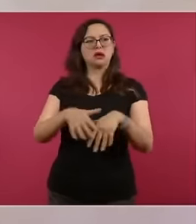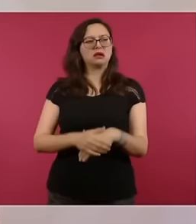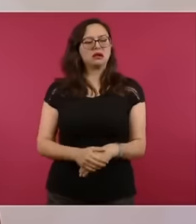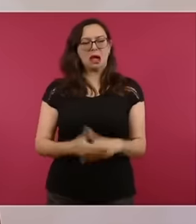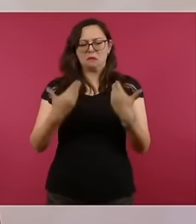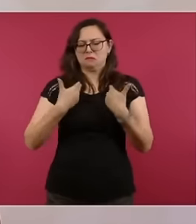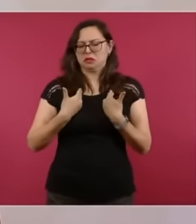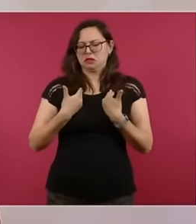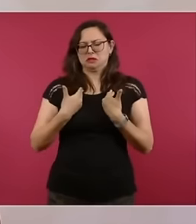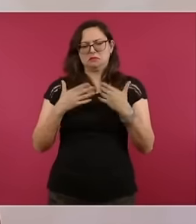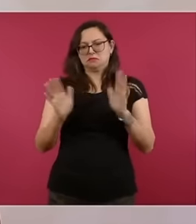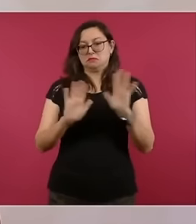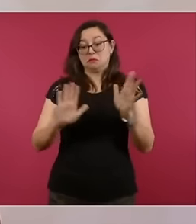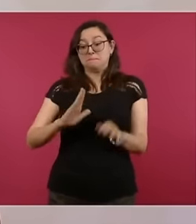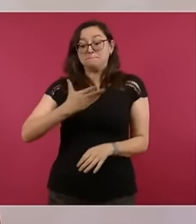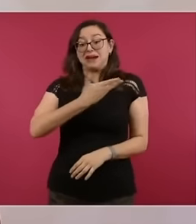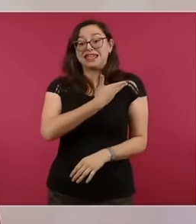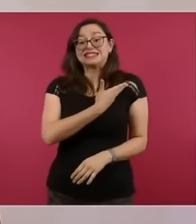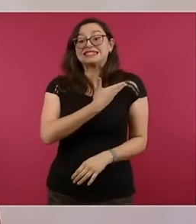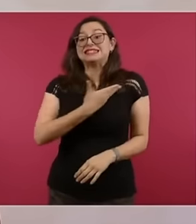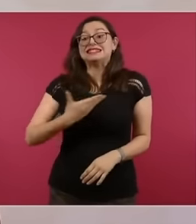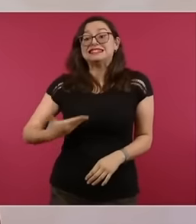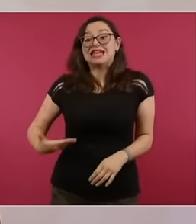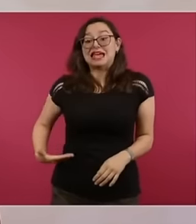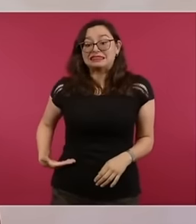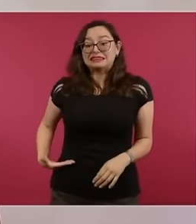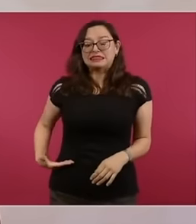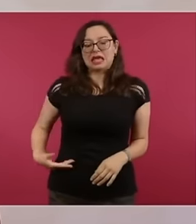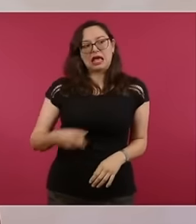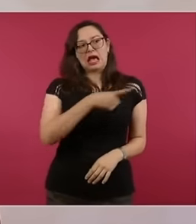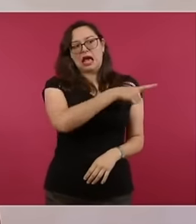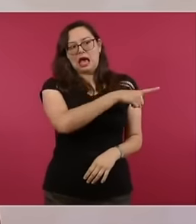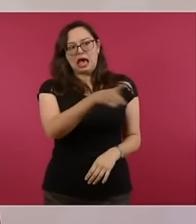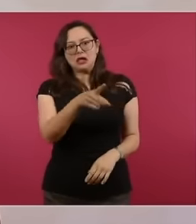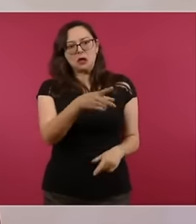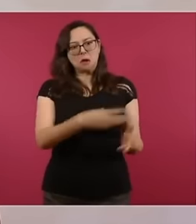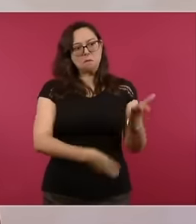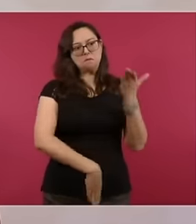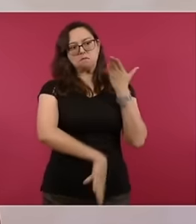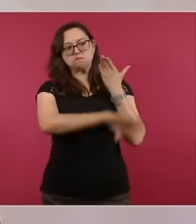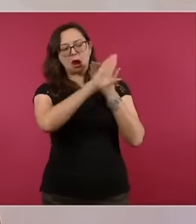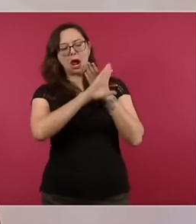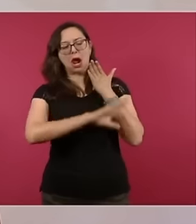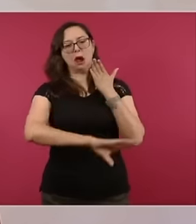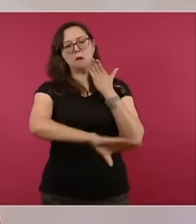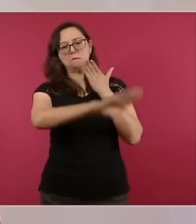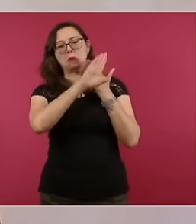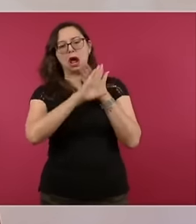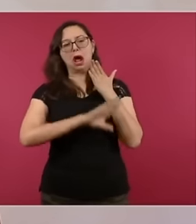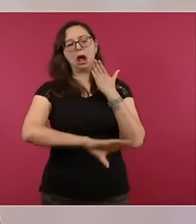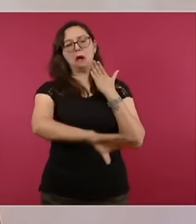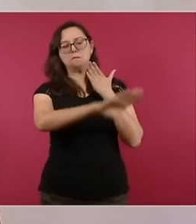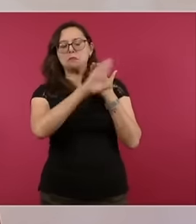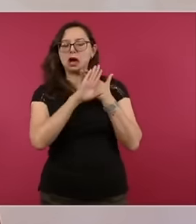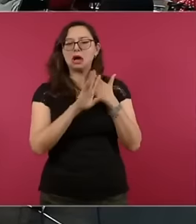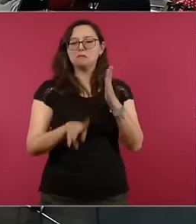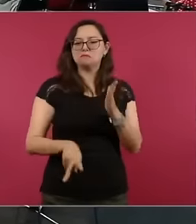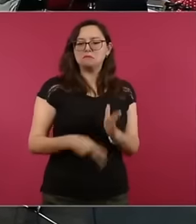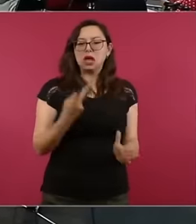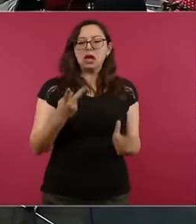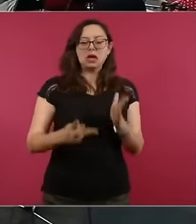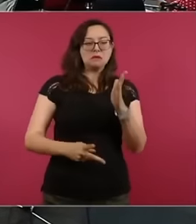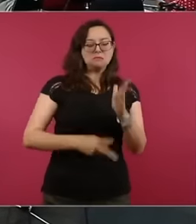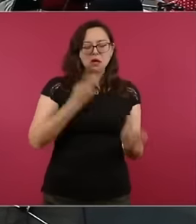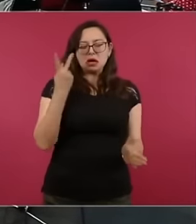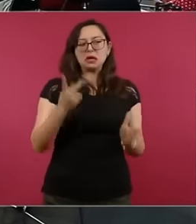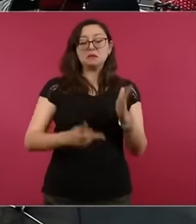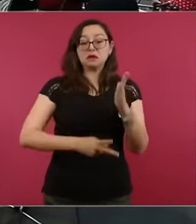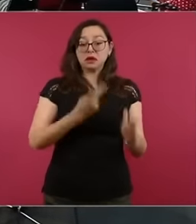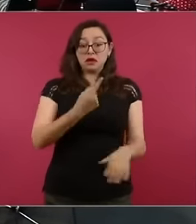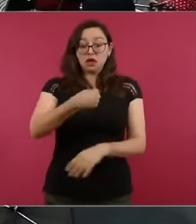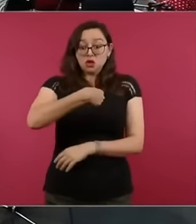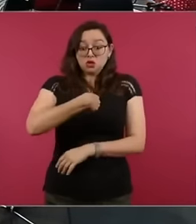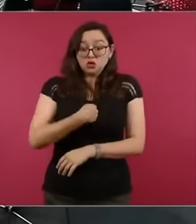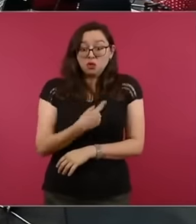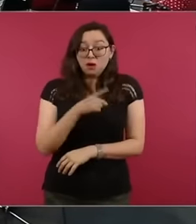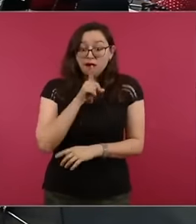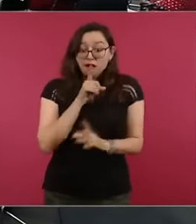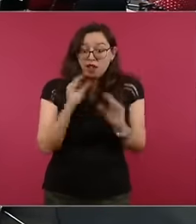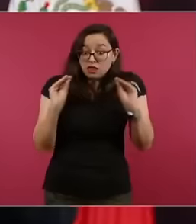it is the investiture, it is the authority. How can I stay silent if there is